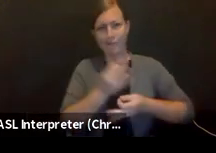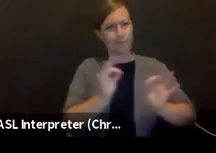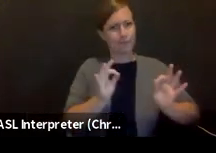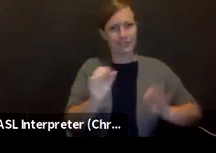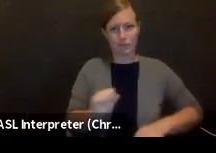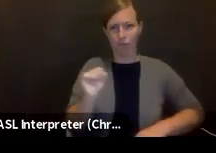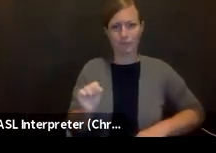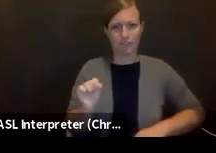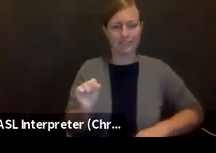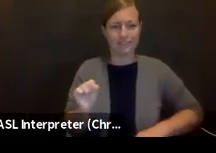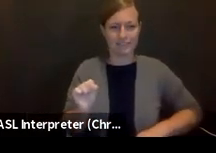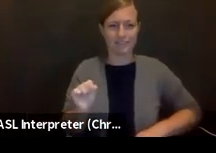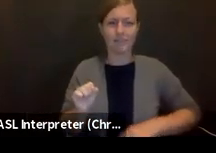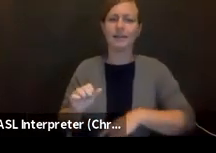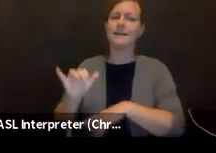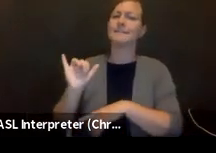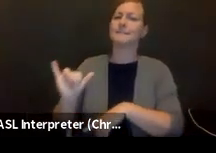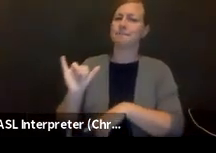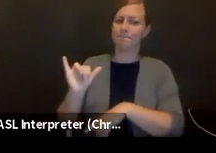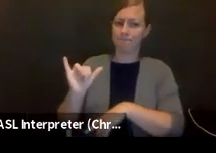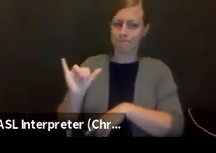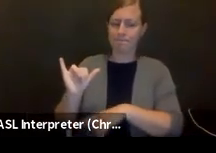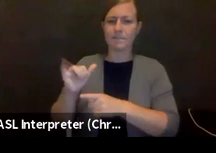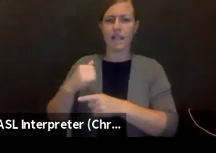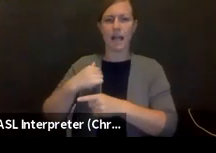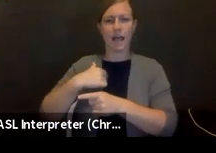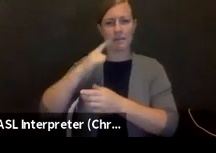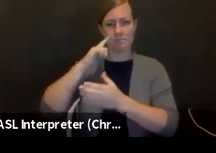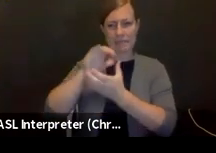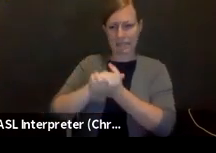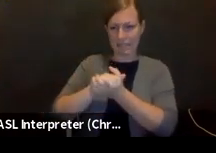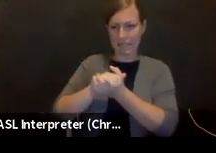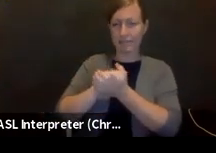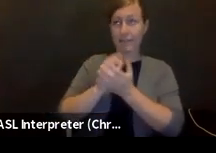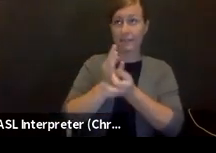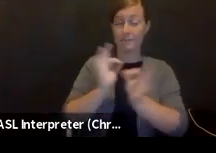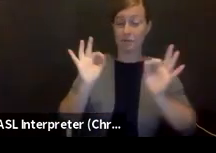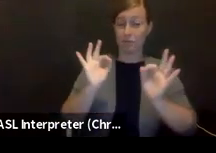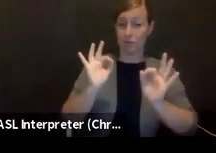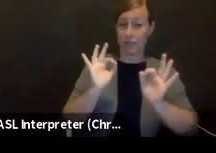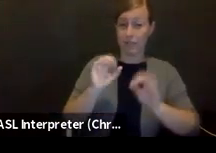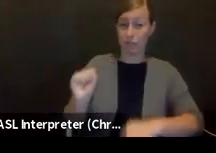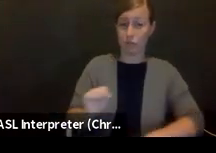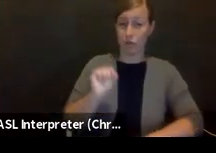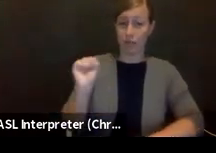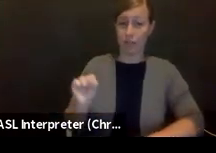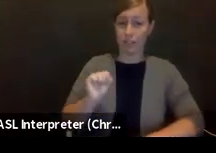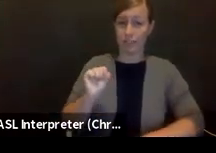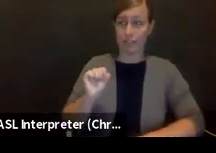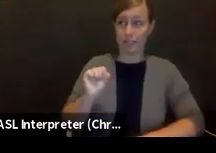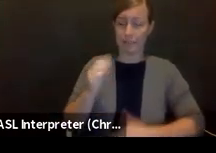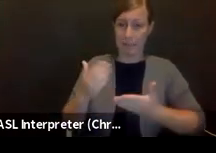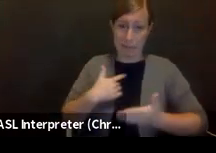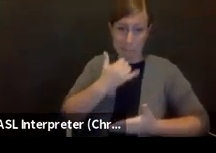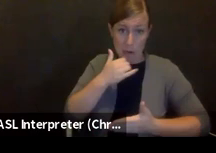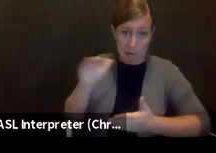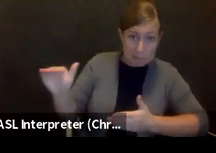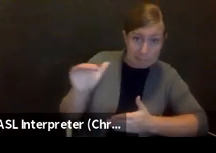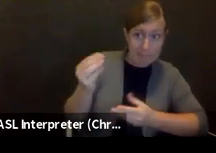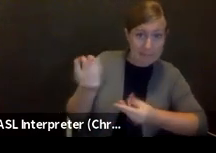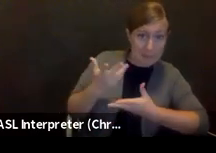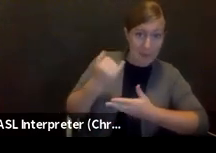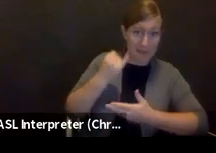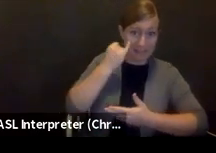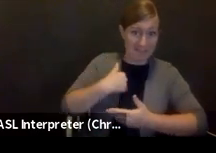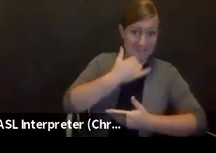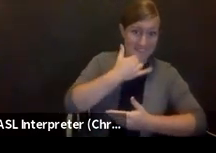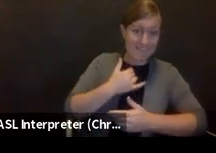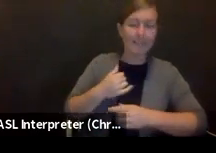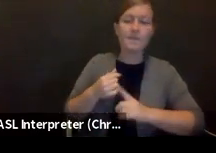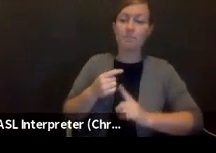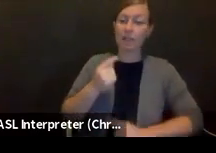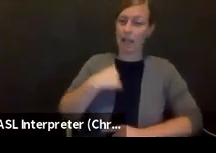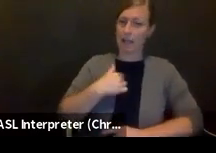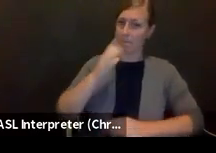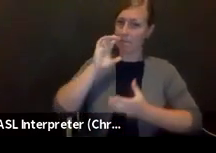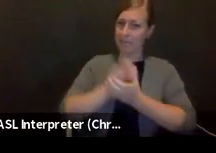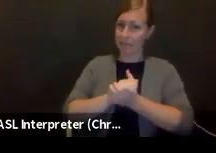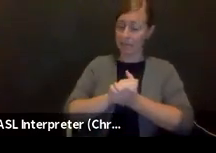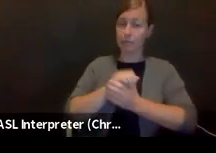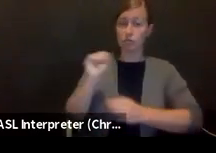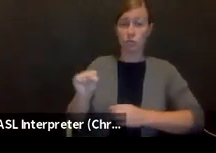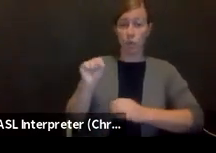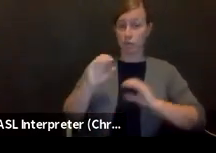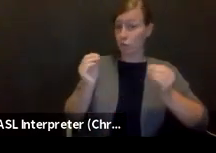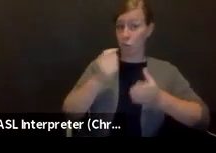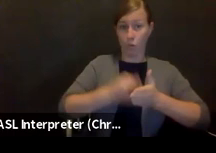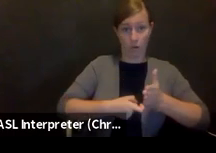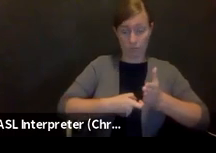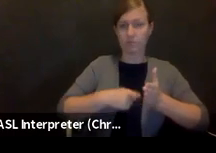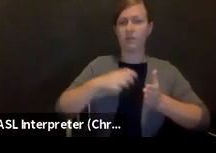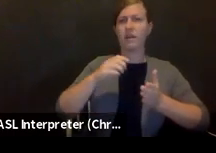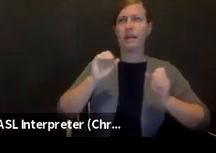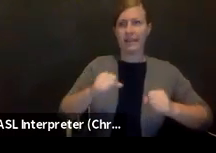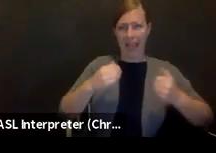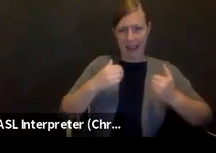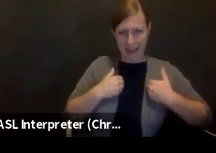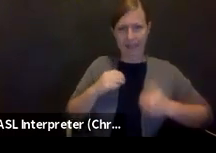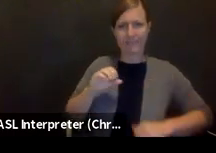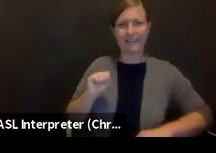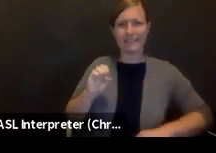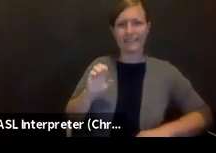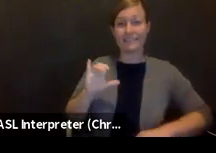ESD 189 - Amy Colburn: The sections. I believe in the free version. And this if someone knows differently. Please correct us the free version, you should have the ability to do sections, but you won't have the ability to link sections together.